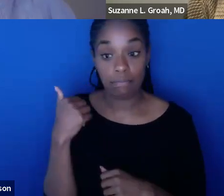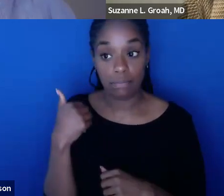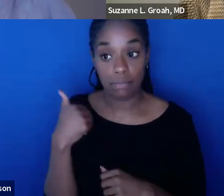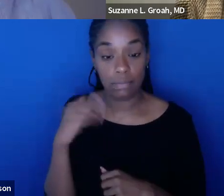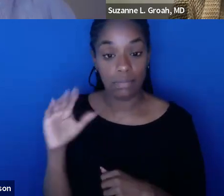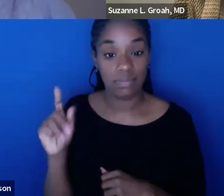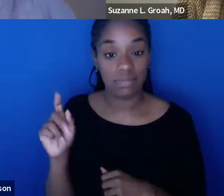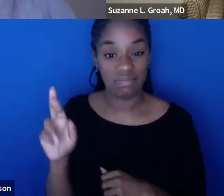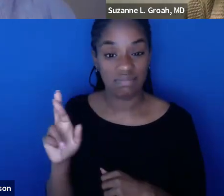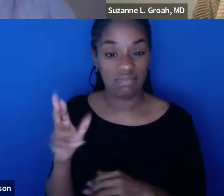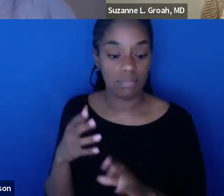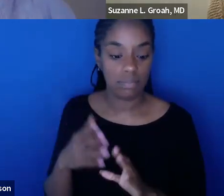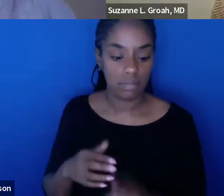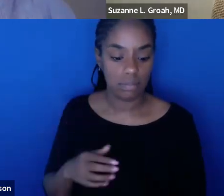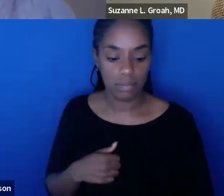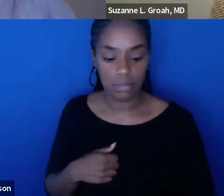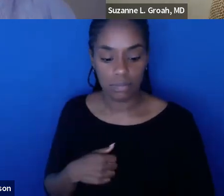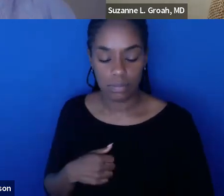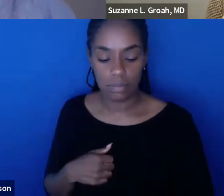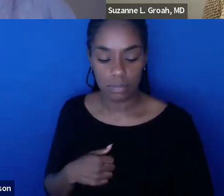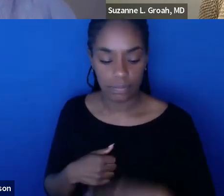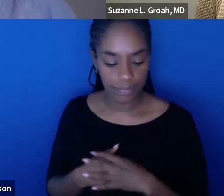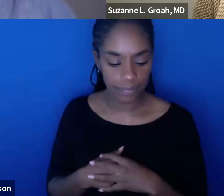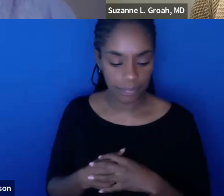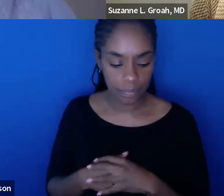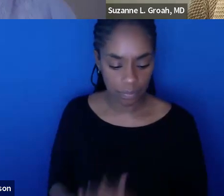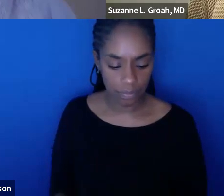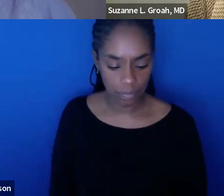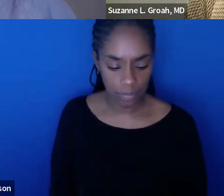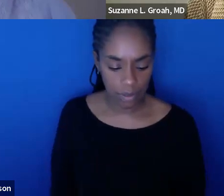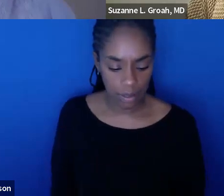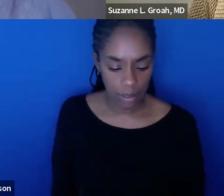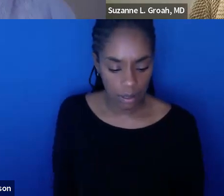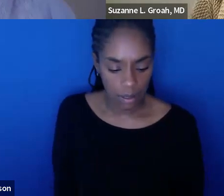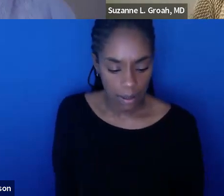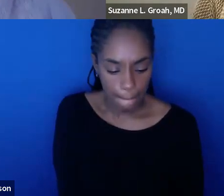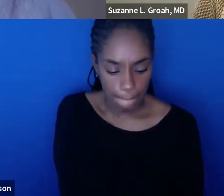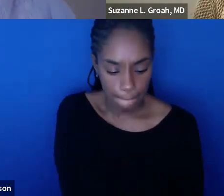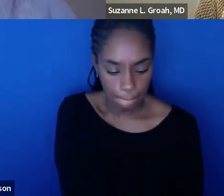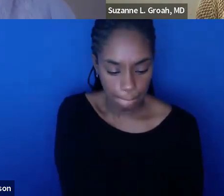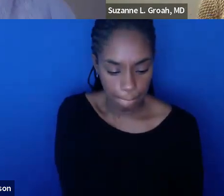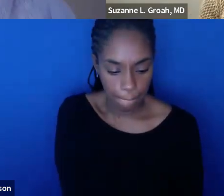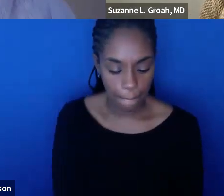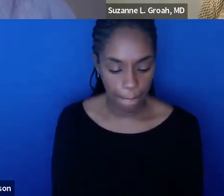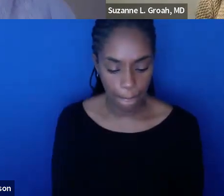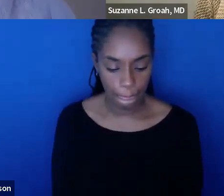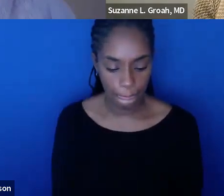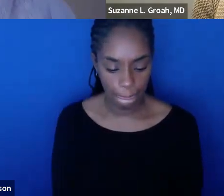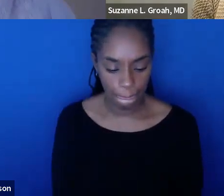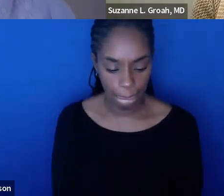an intermittent catheter or an indwelling catheter, have inflammation even when